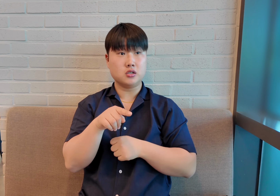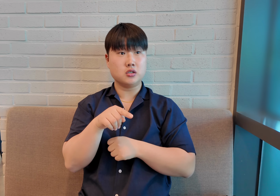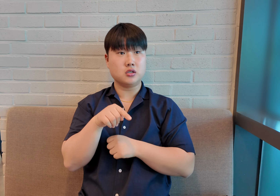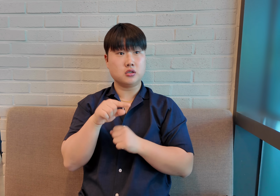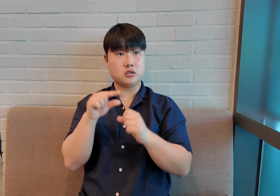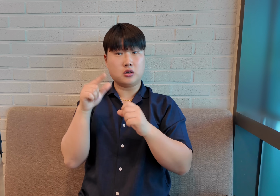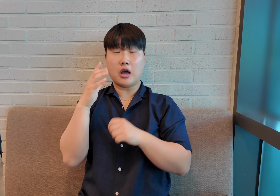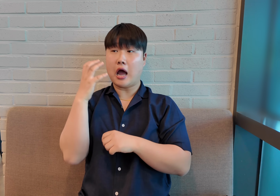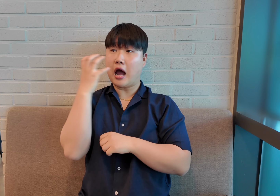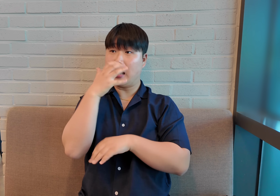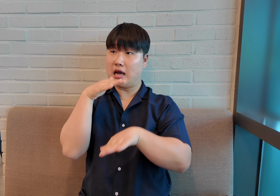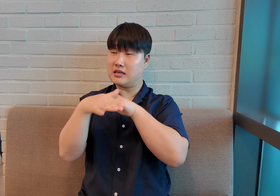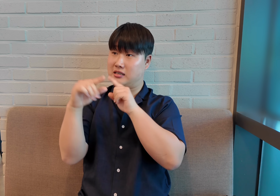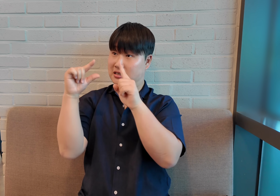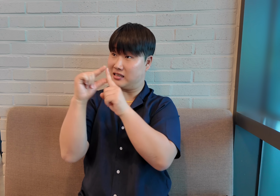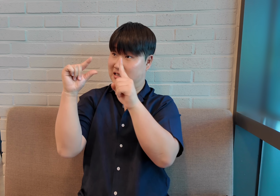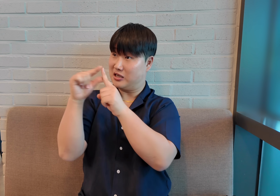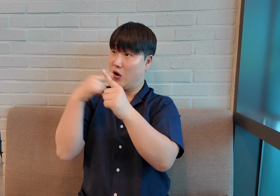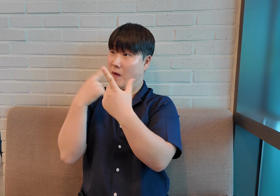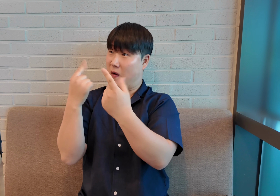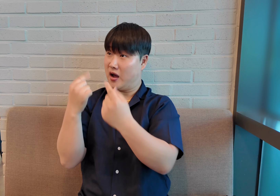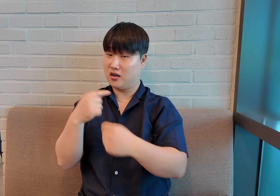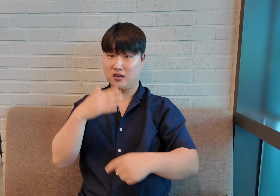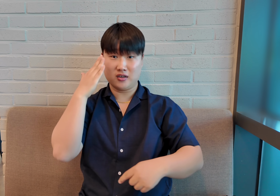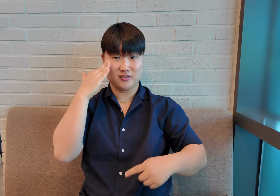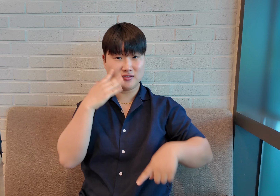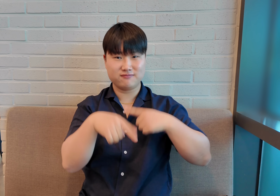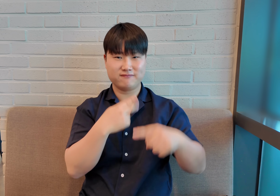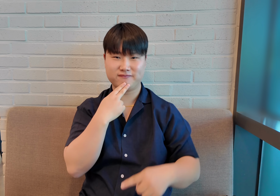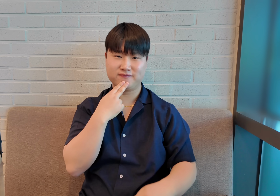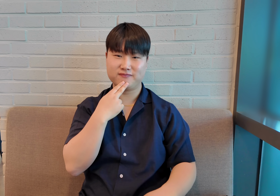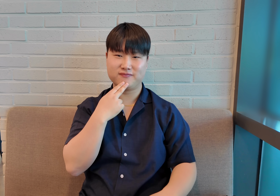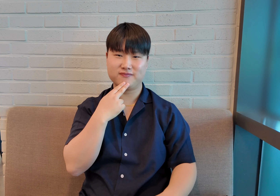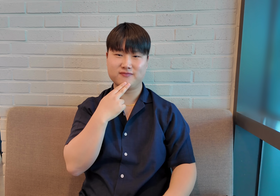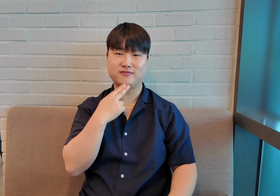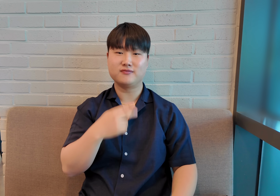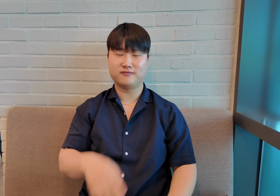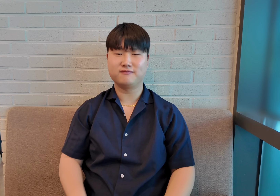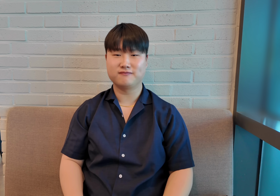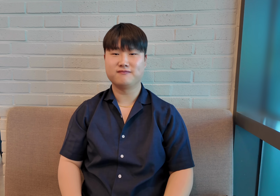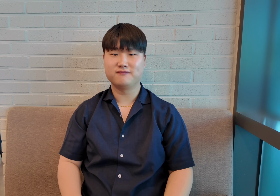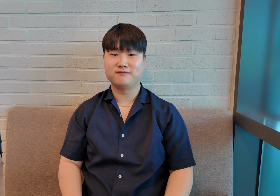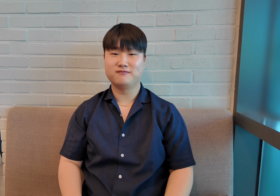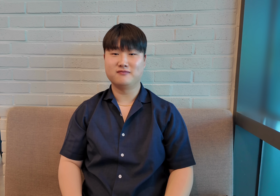There is no way in sign language to express it the way a hearing person speaks in Korean.